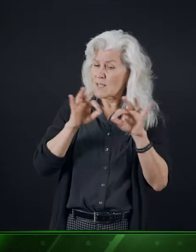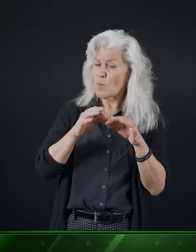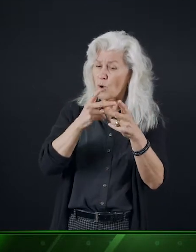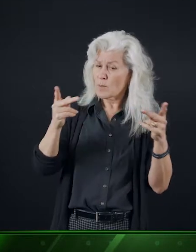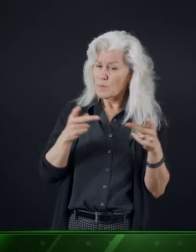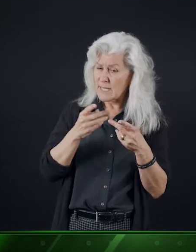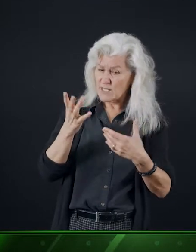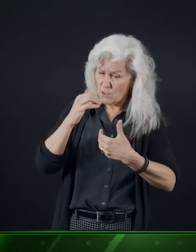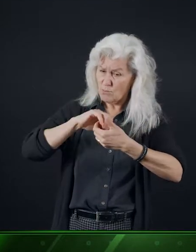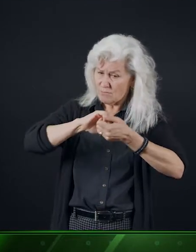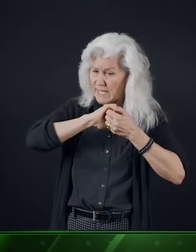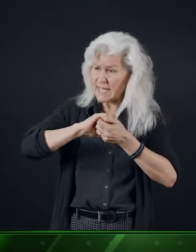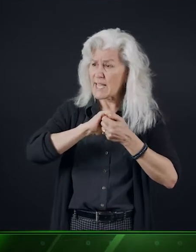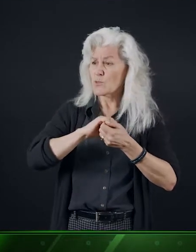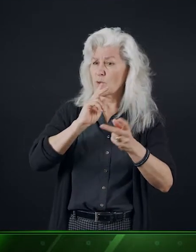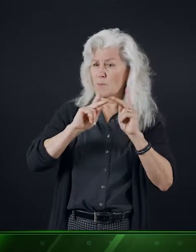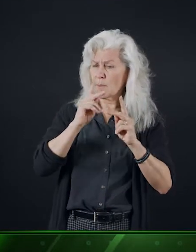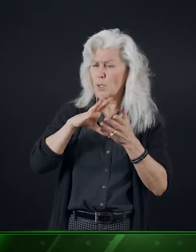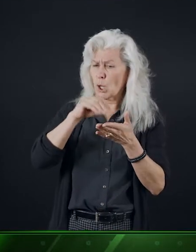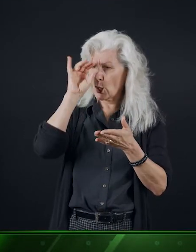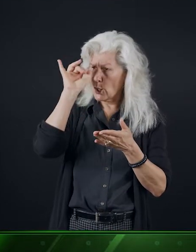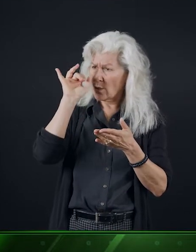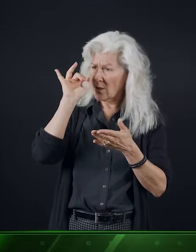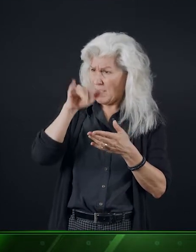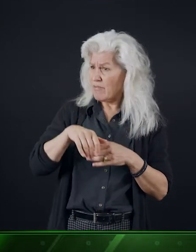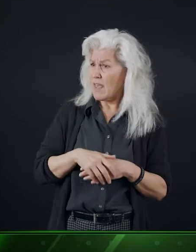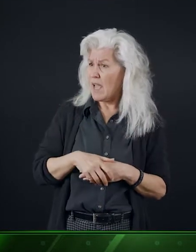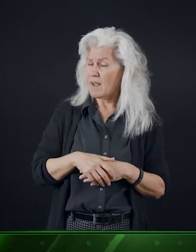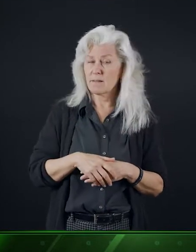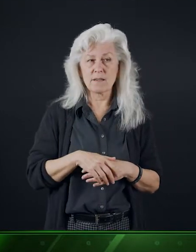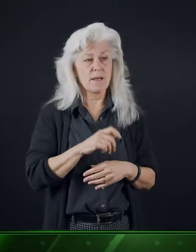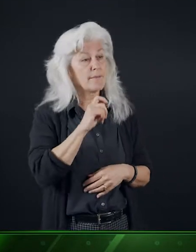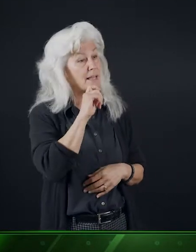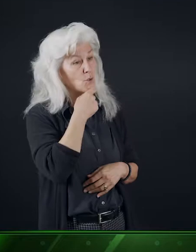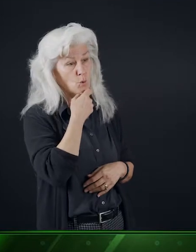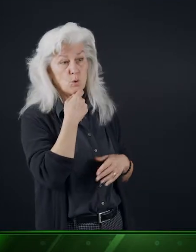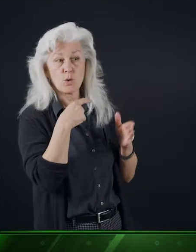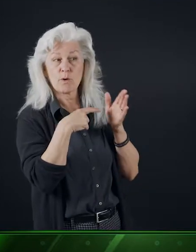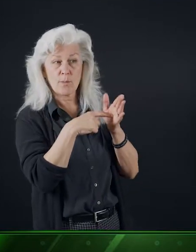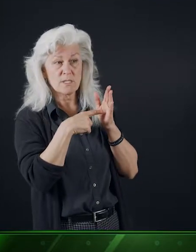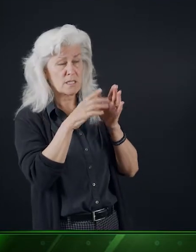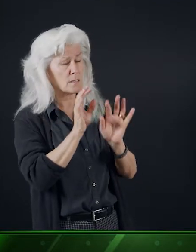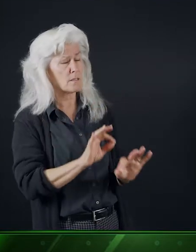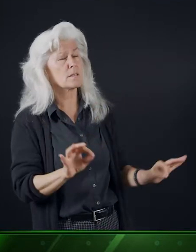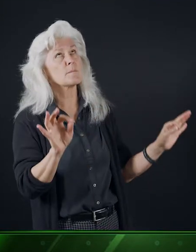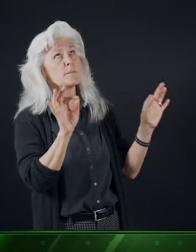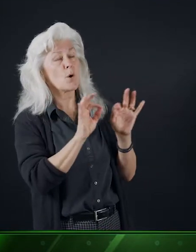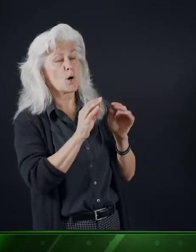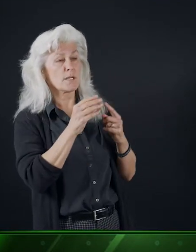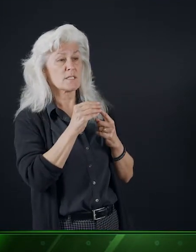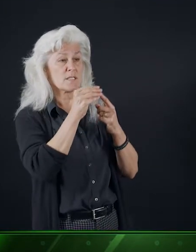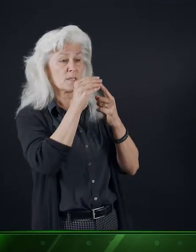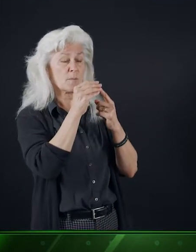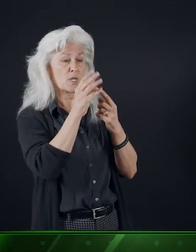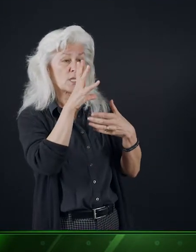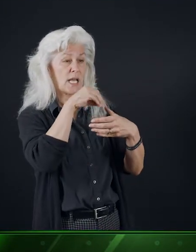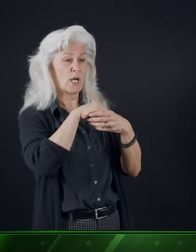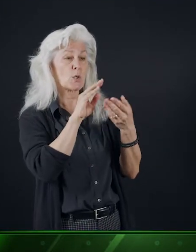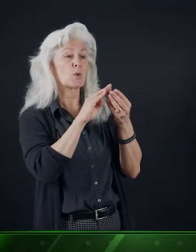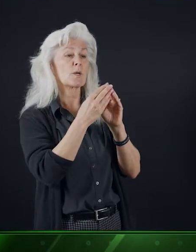That is so cool and representation truly matters. And it's especially important to include community members in that process.